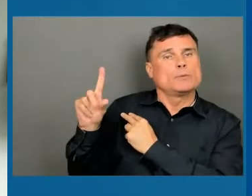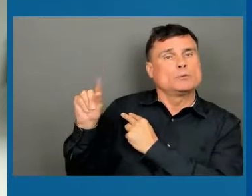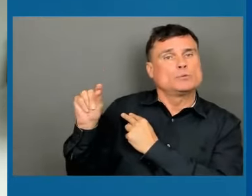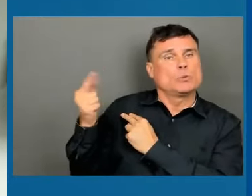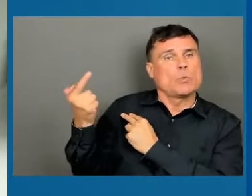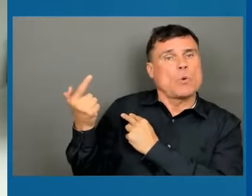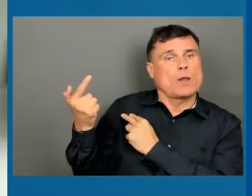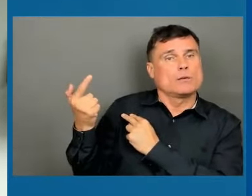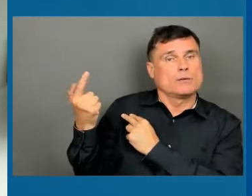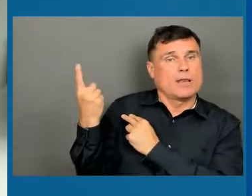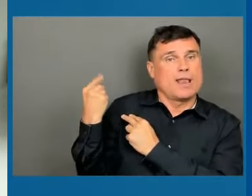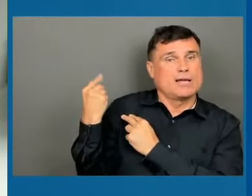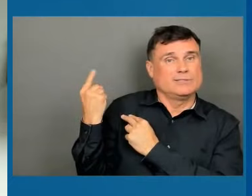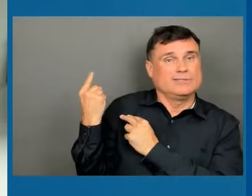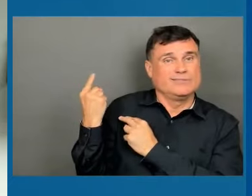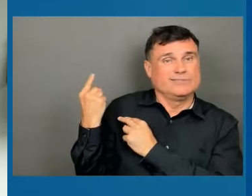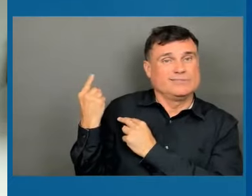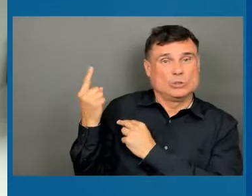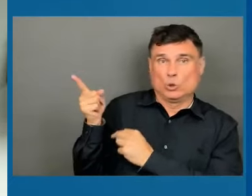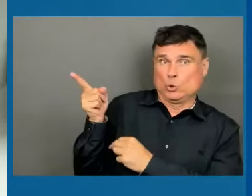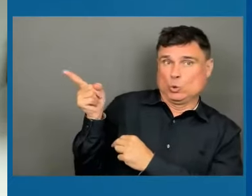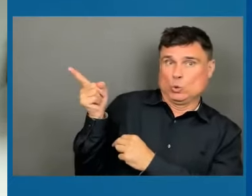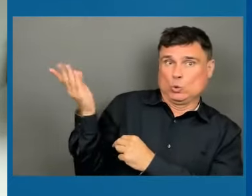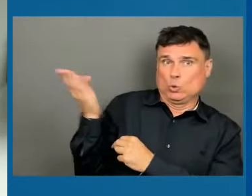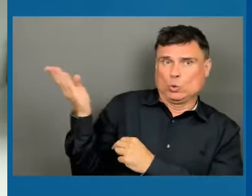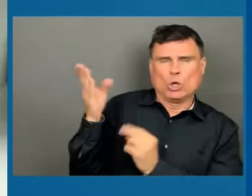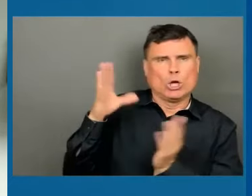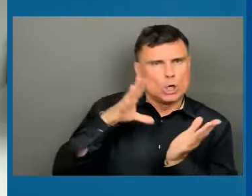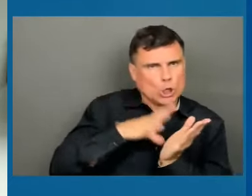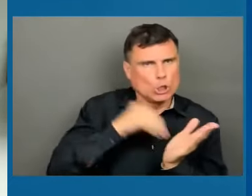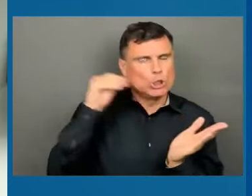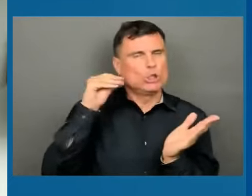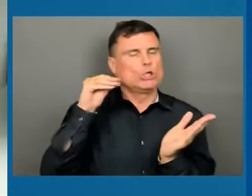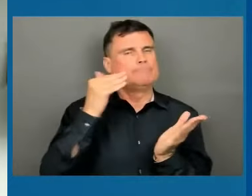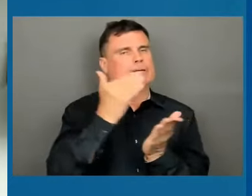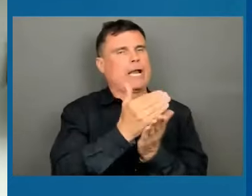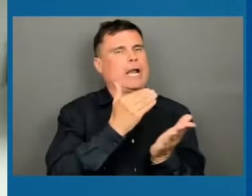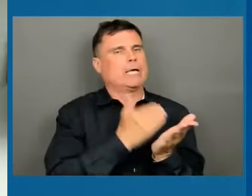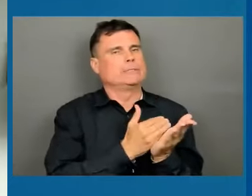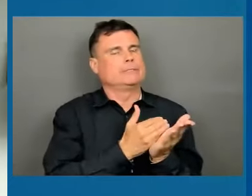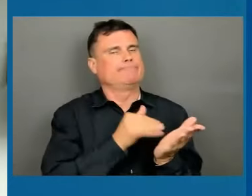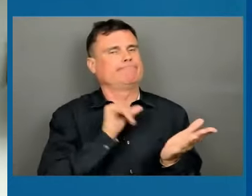try to help with the possible